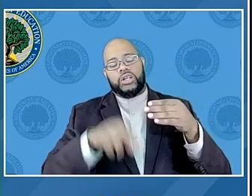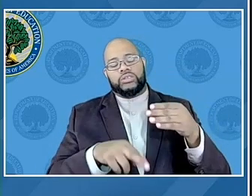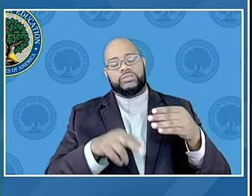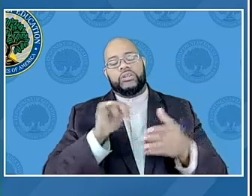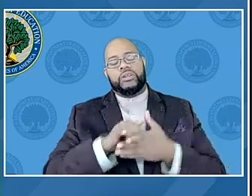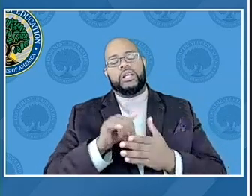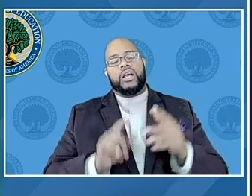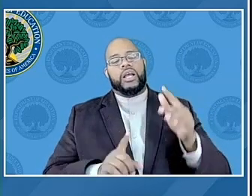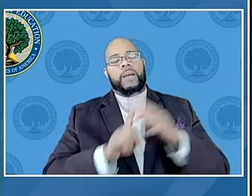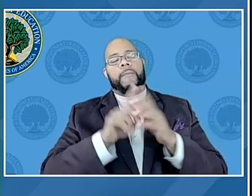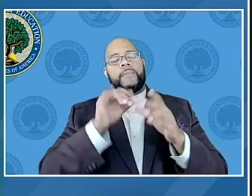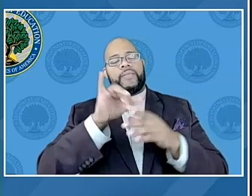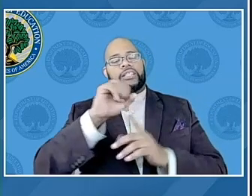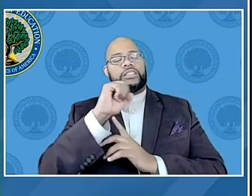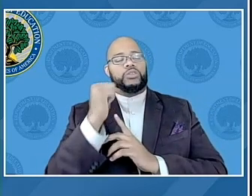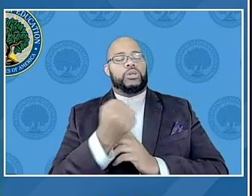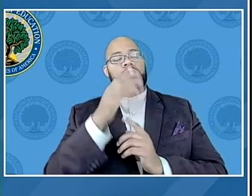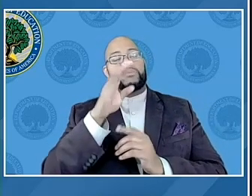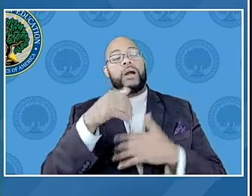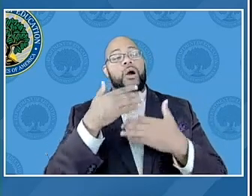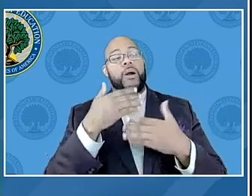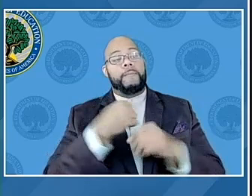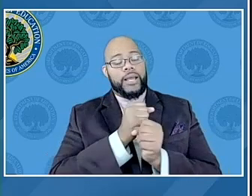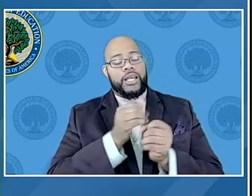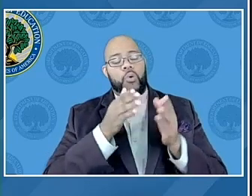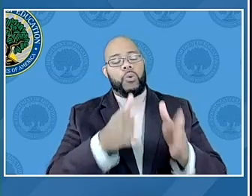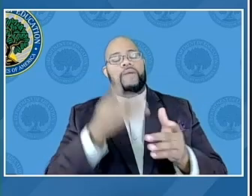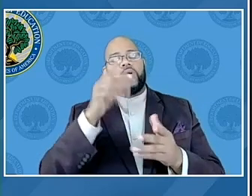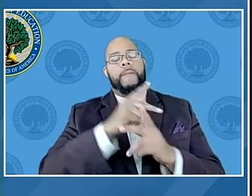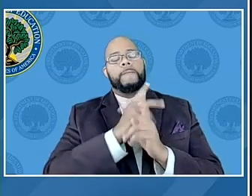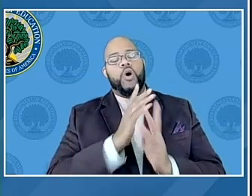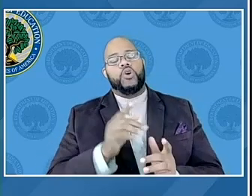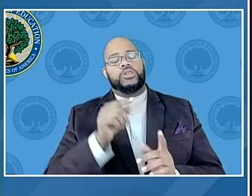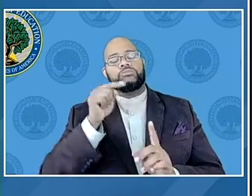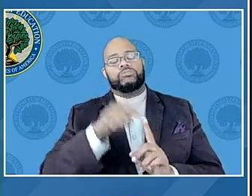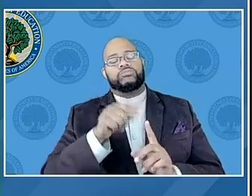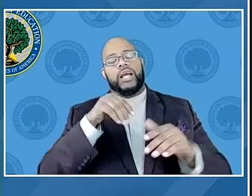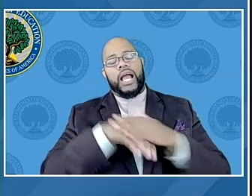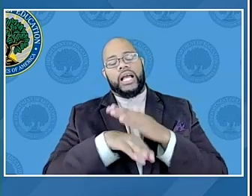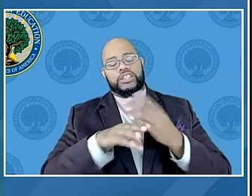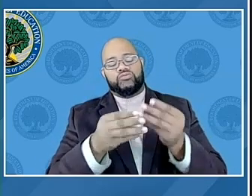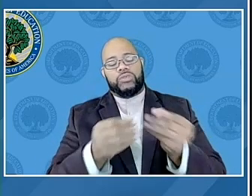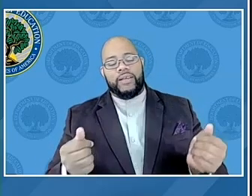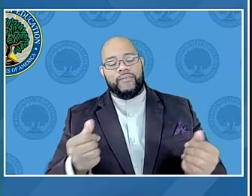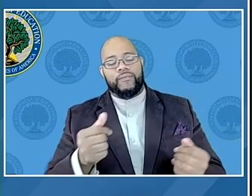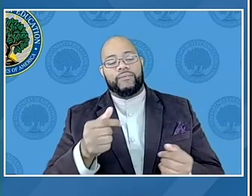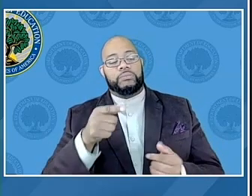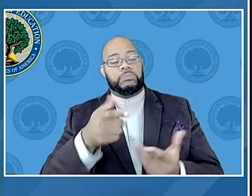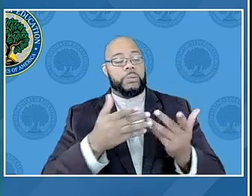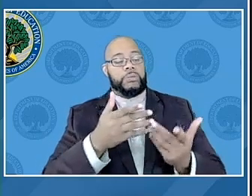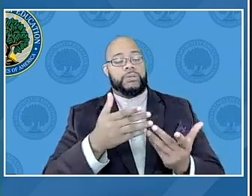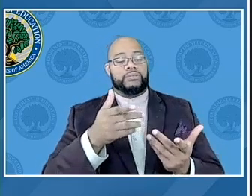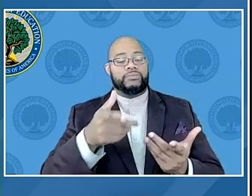scenarios by creating avenues for those borrowers to access relief who would have otherwise been entitled to it, were it not